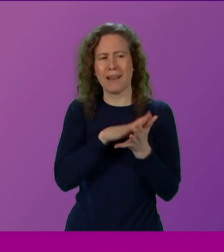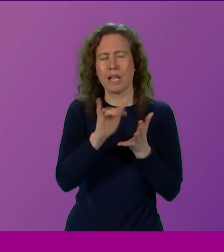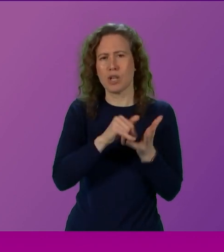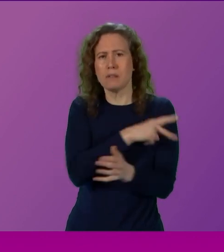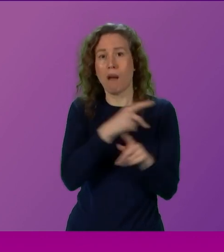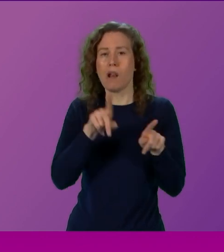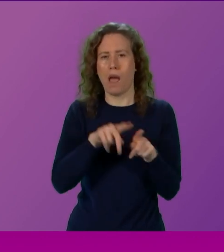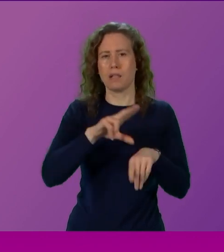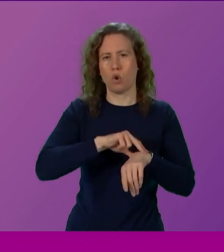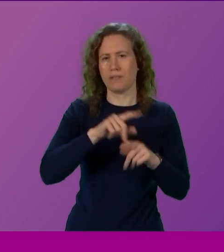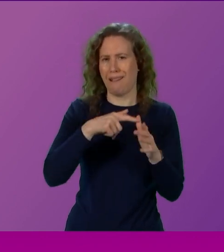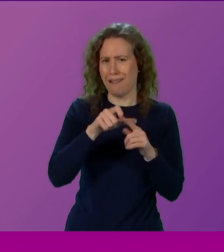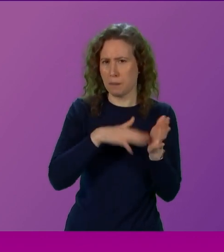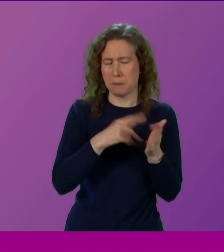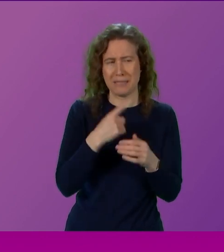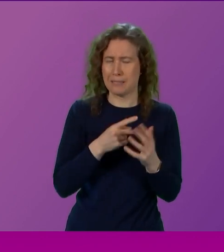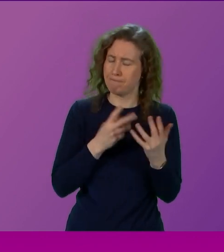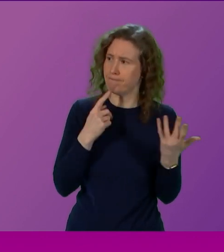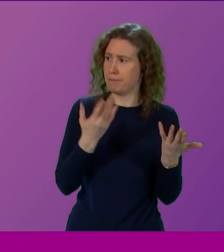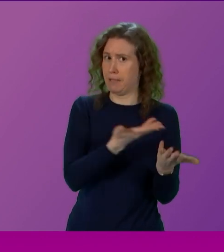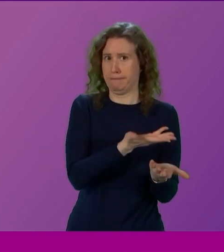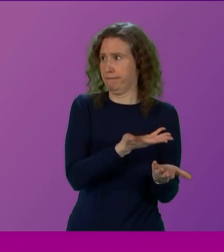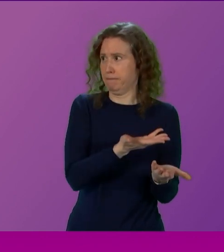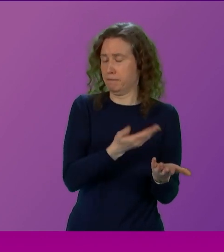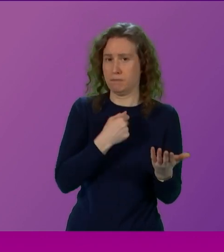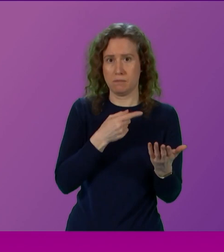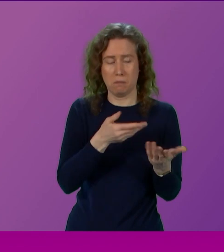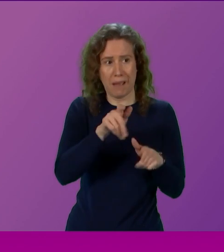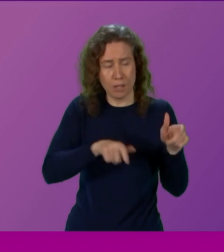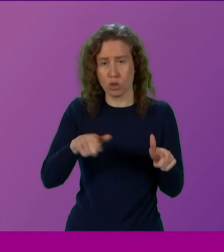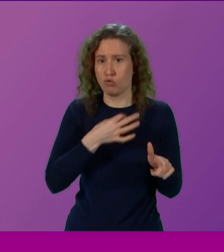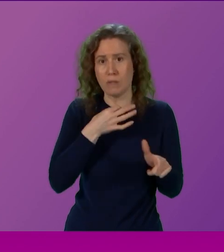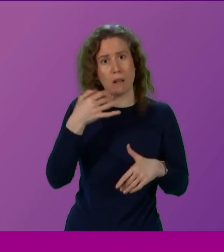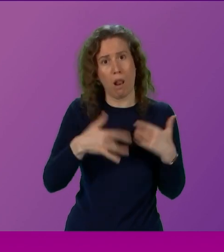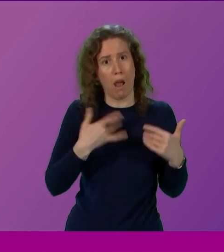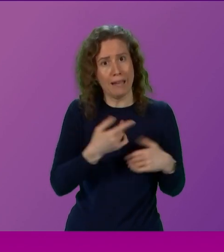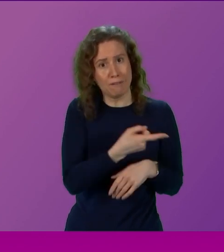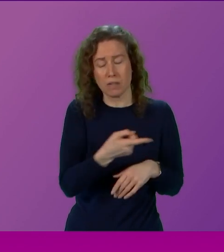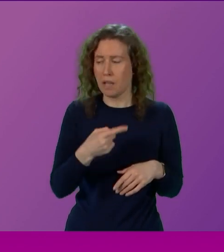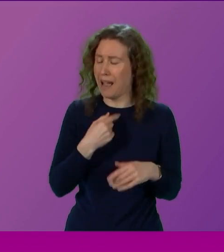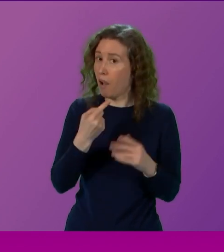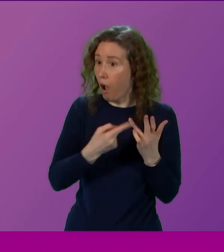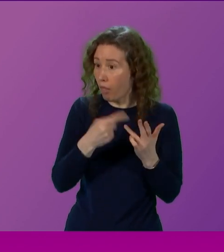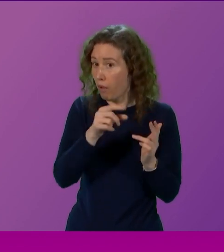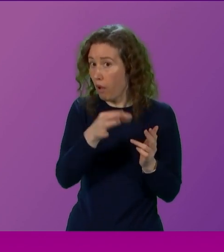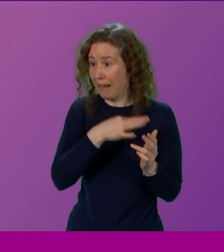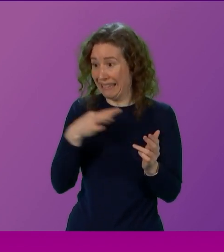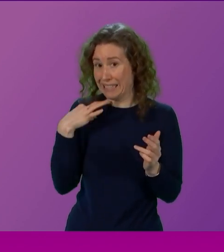out about waiting times because of the risk to their patients’ lives. Shamefully, other clinicians were gagged from speaking out publicly by the Lothian